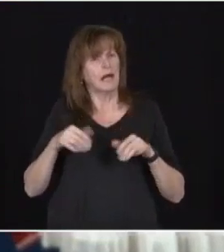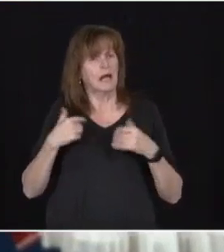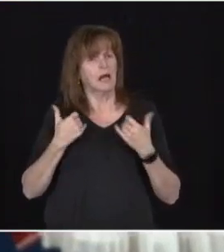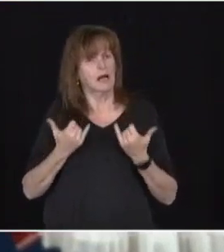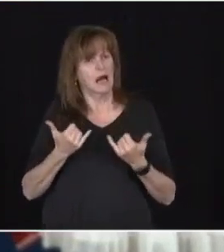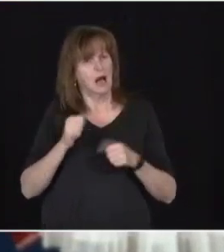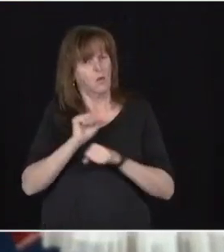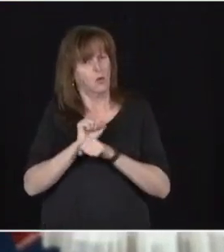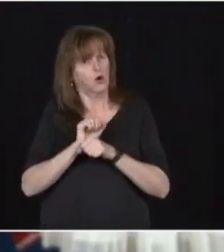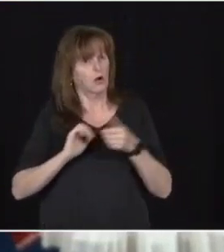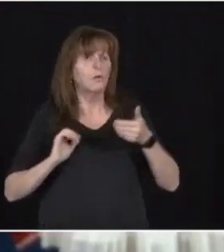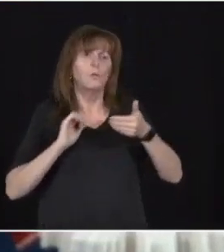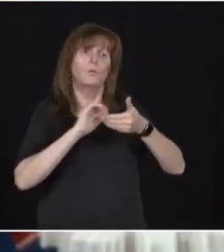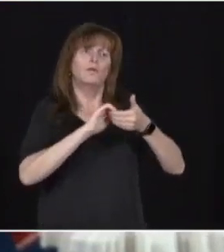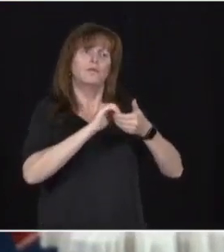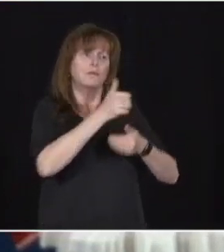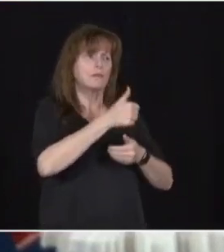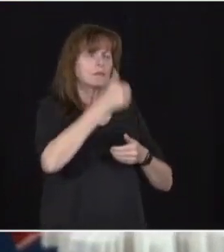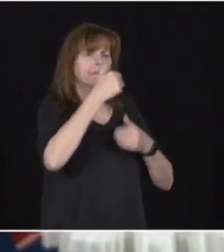we are working with the command table.